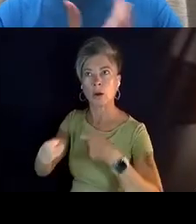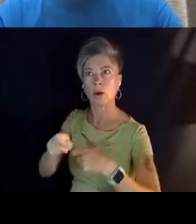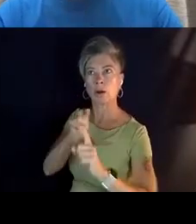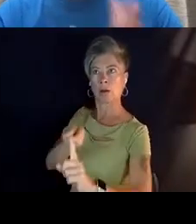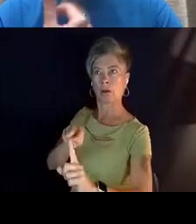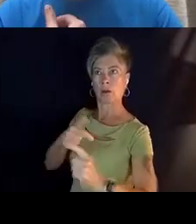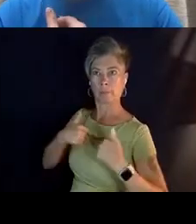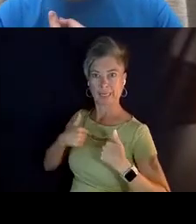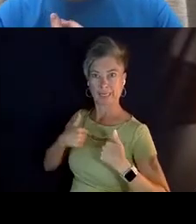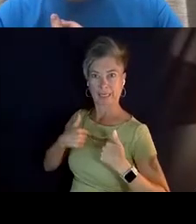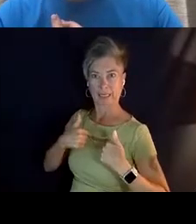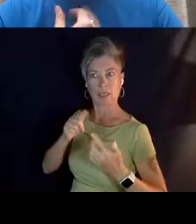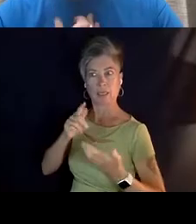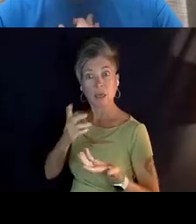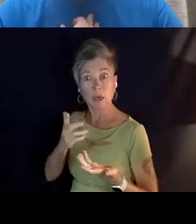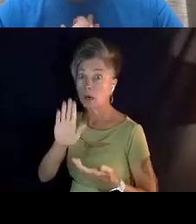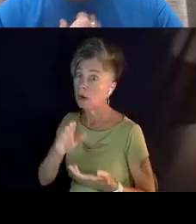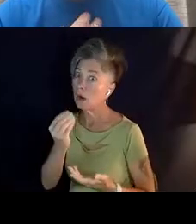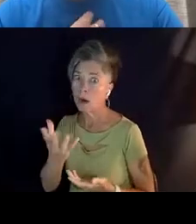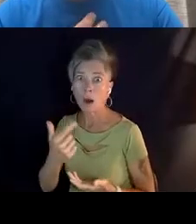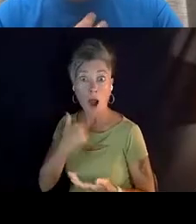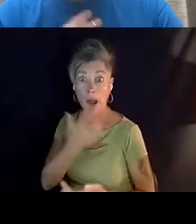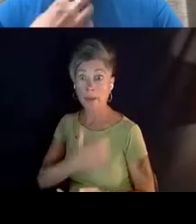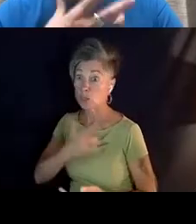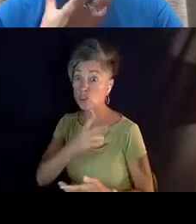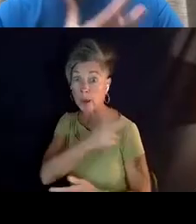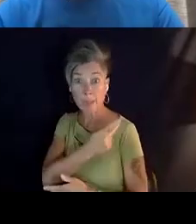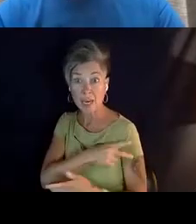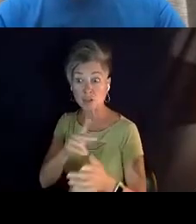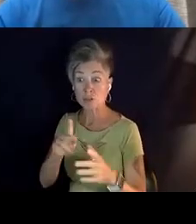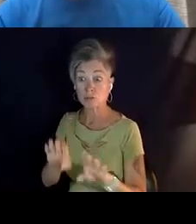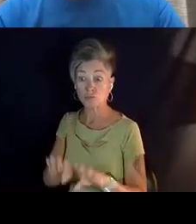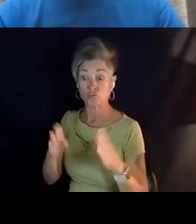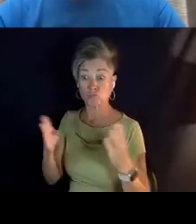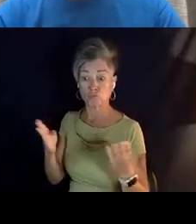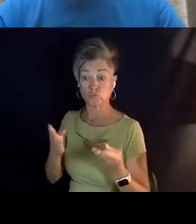Because I really appreciate when patients tell me things so that I can be better, but I want everyone to know